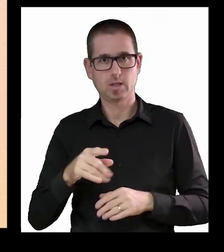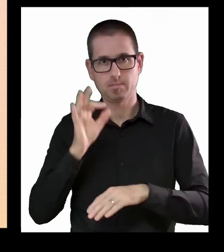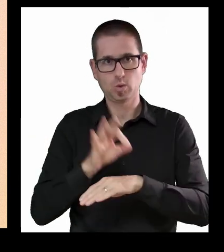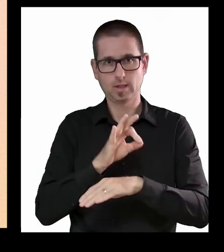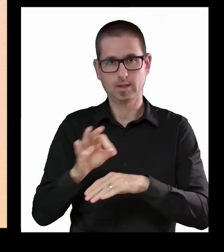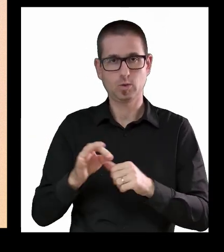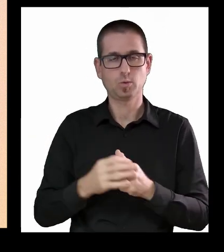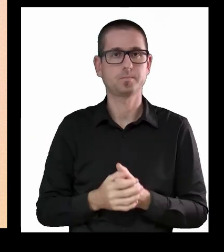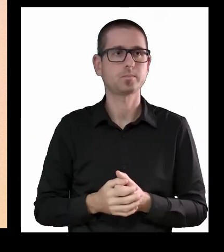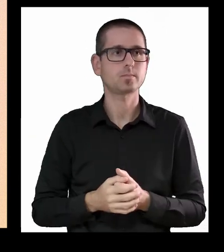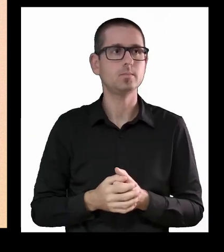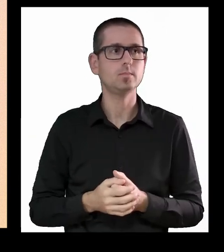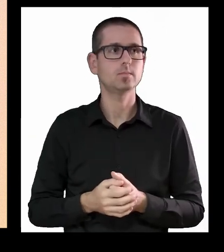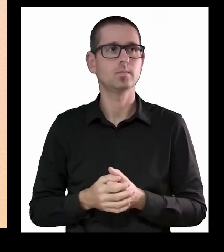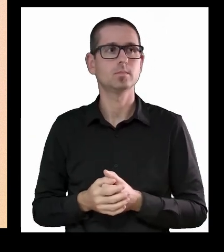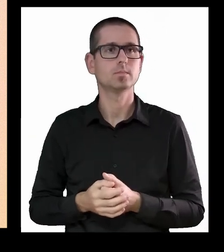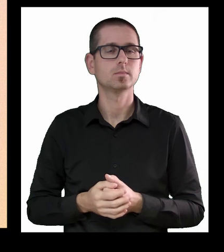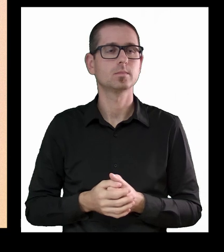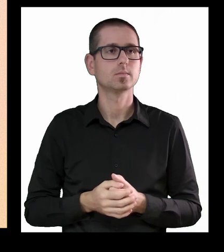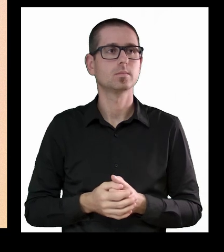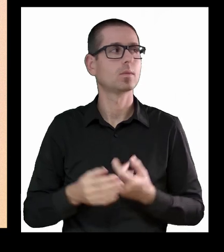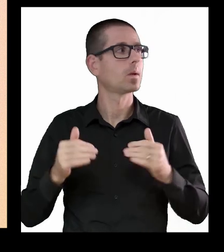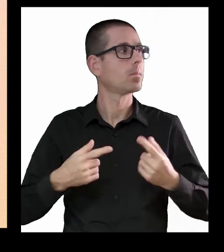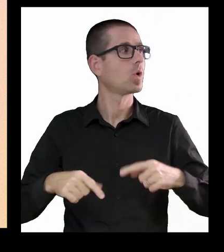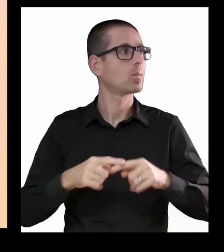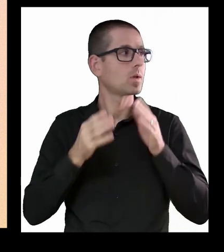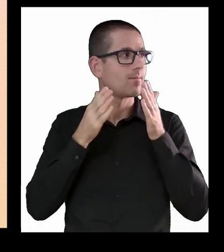and we mostly focus on this